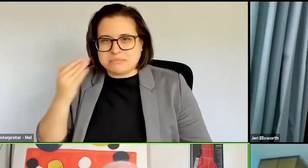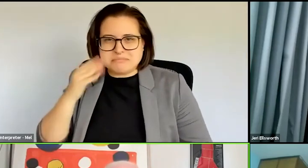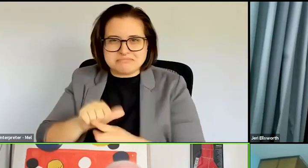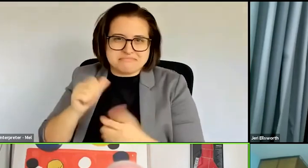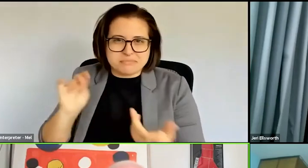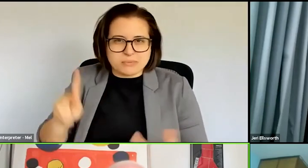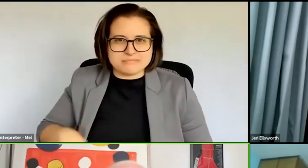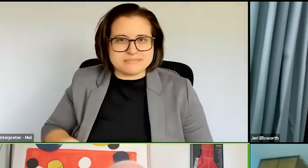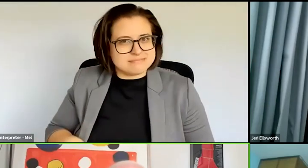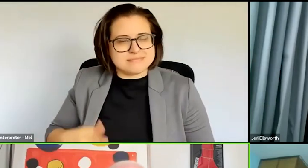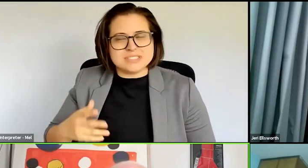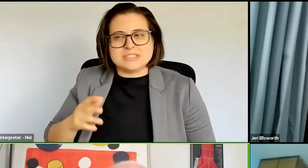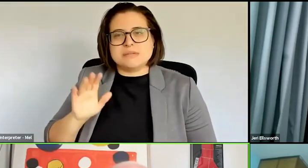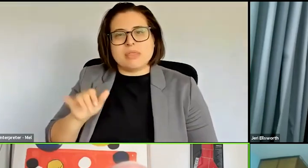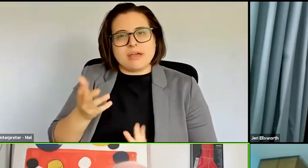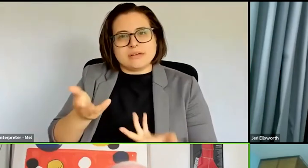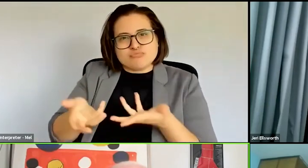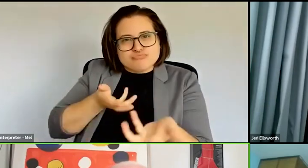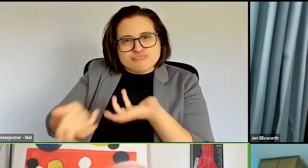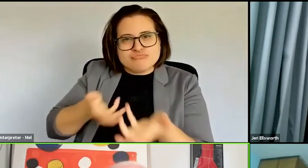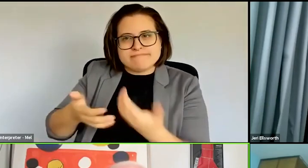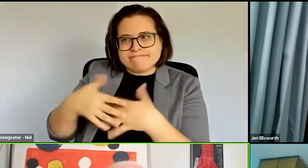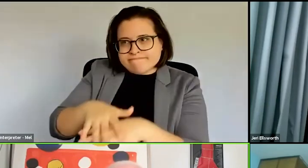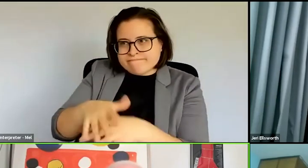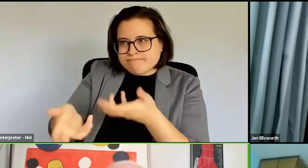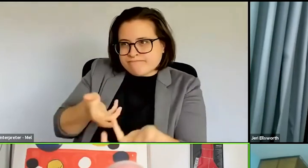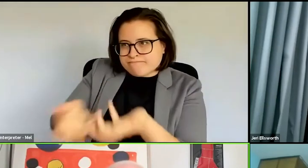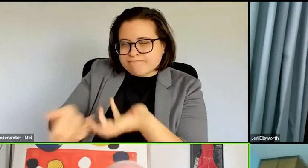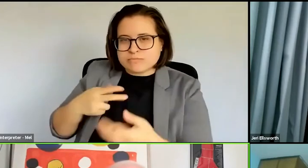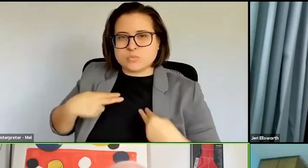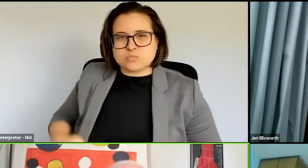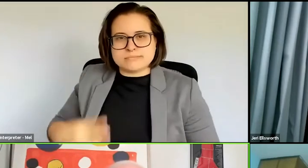perspective which is all about interacting with the human experience, the ability to delight,